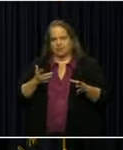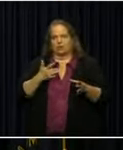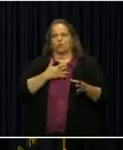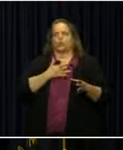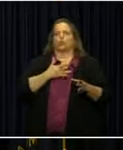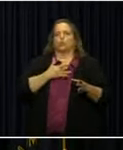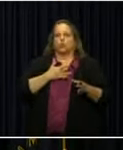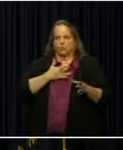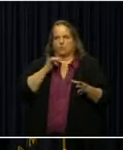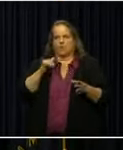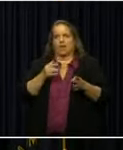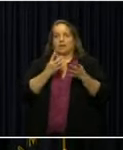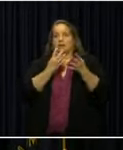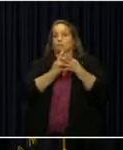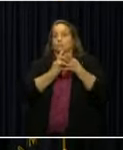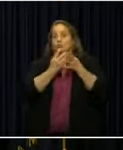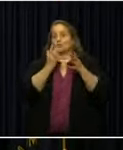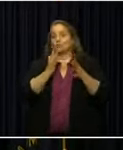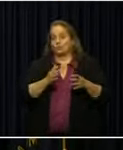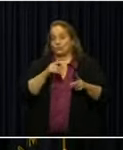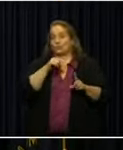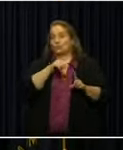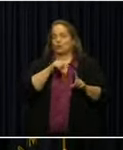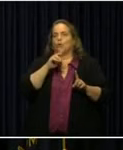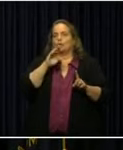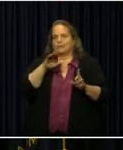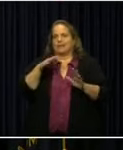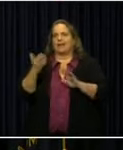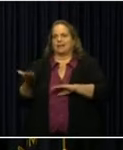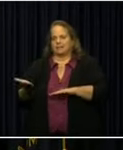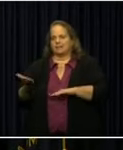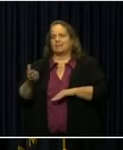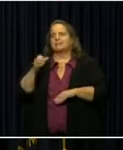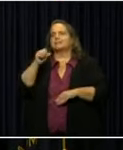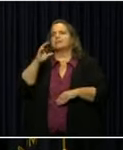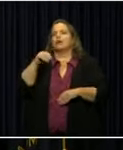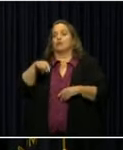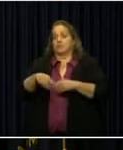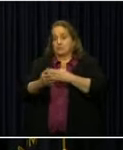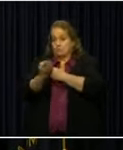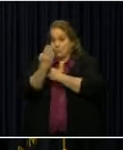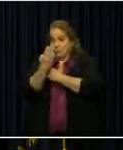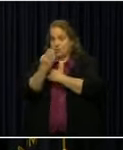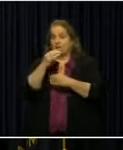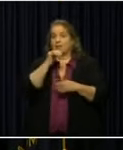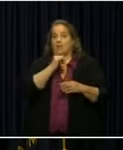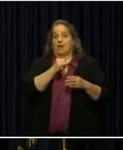JUST THE ONE STAFF MEMBER. AND THEN FINALLY IN OUR